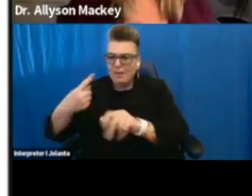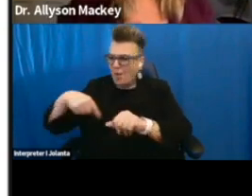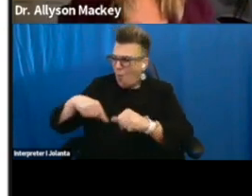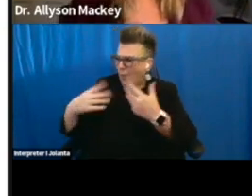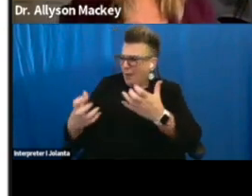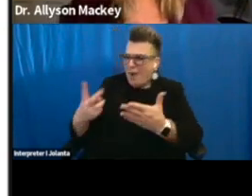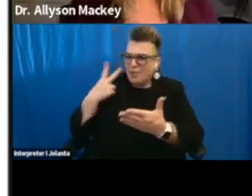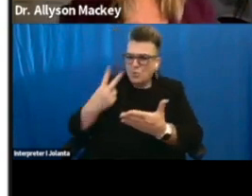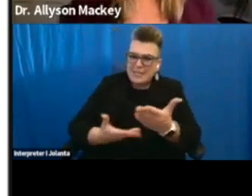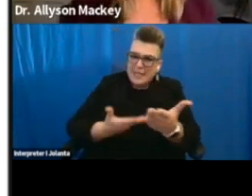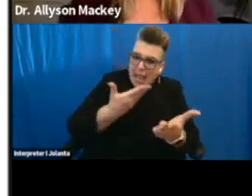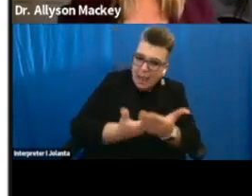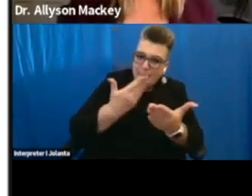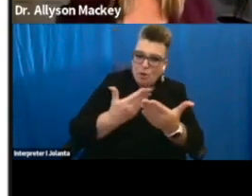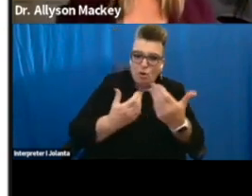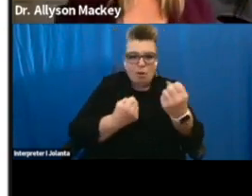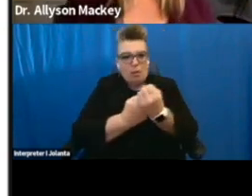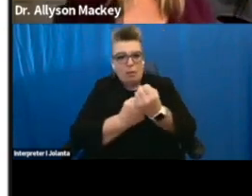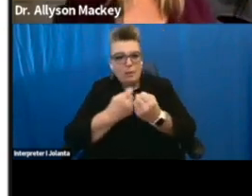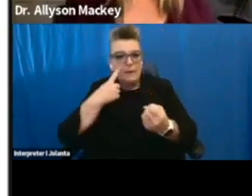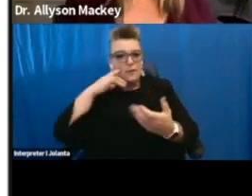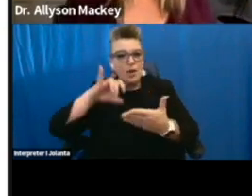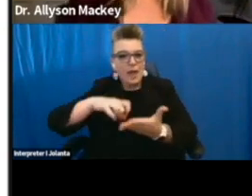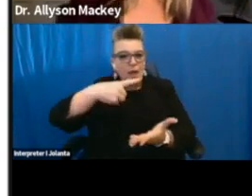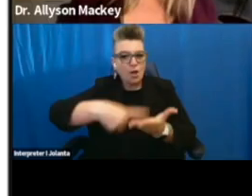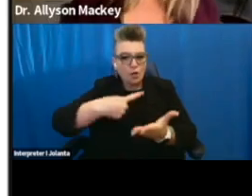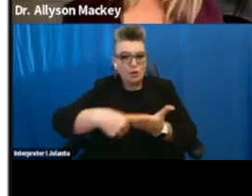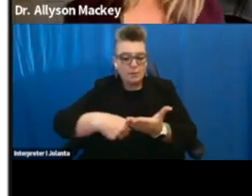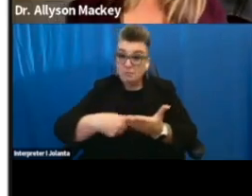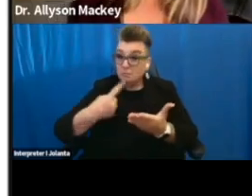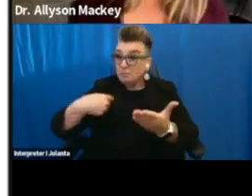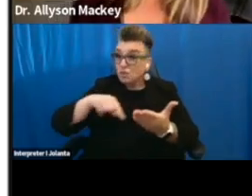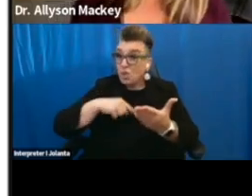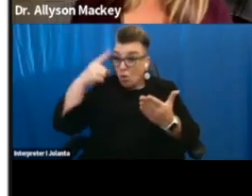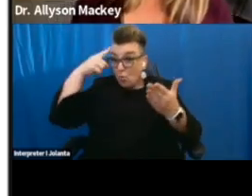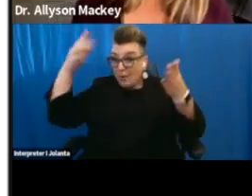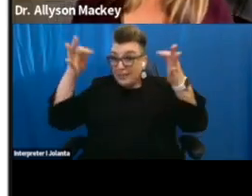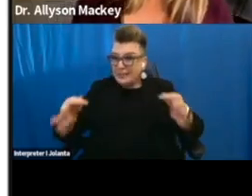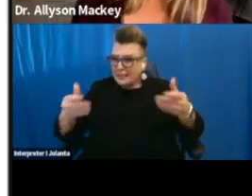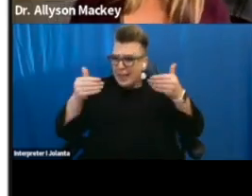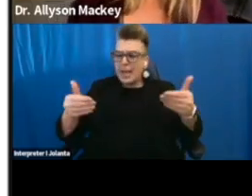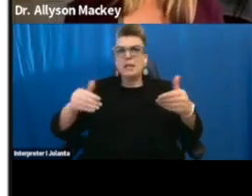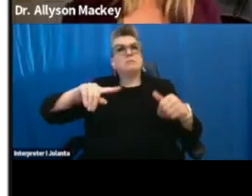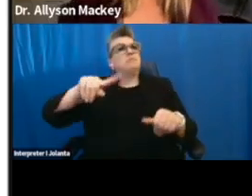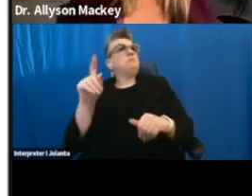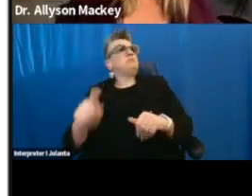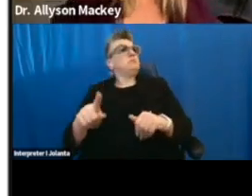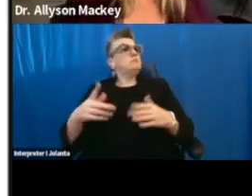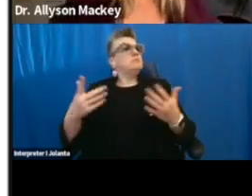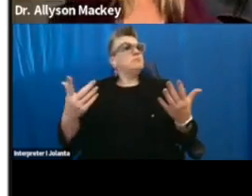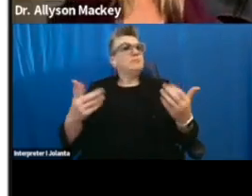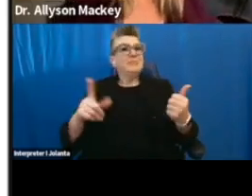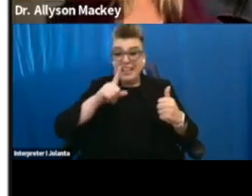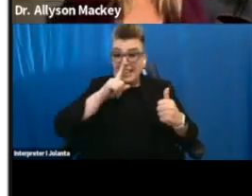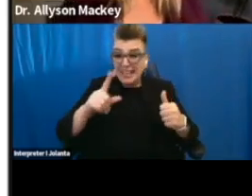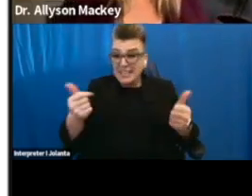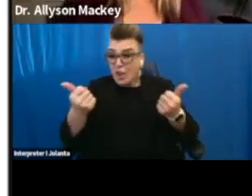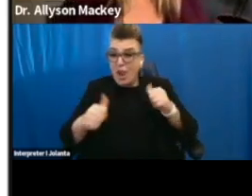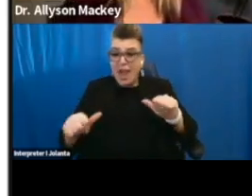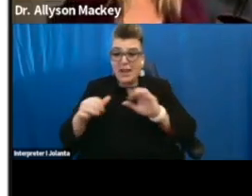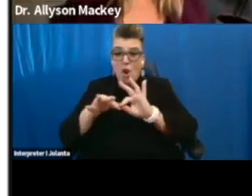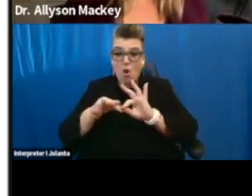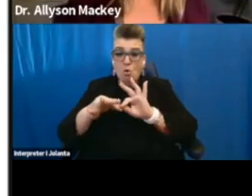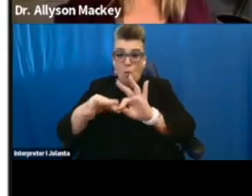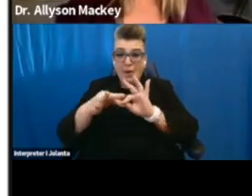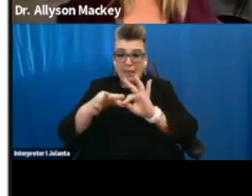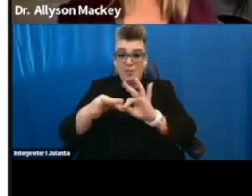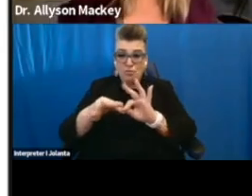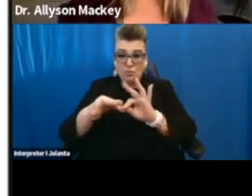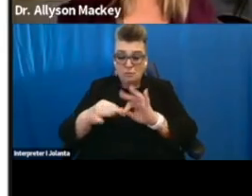argument and so we wondered whether there was a correlation between Hurst exponent